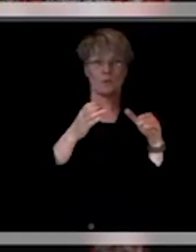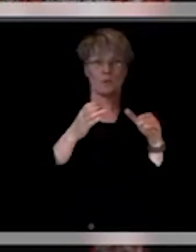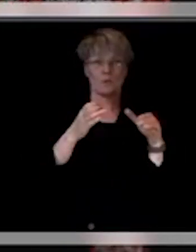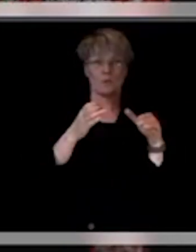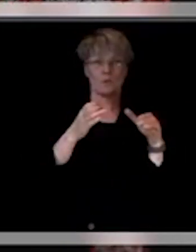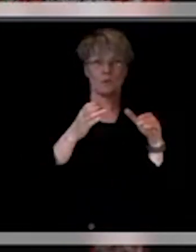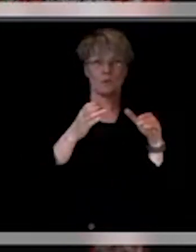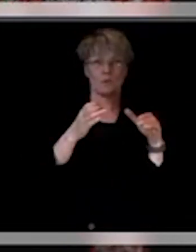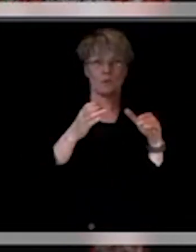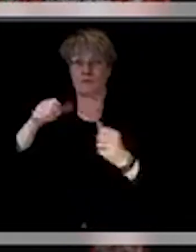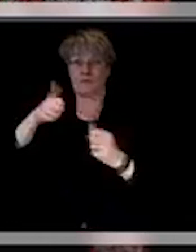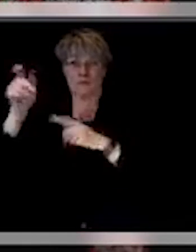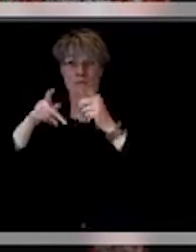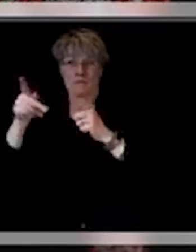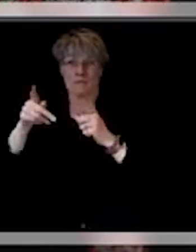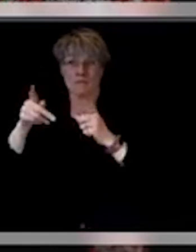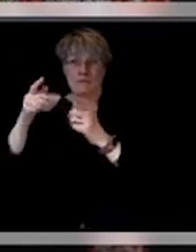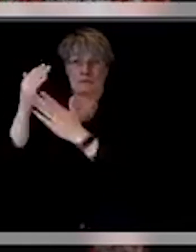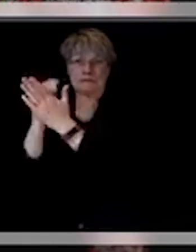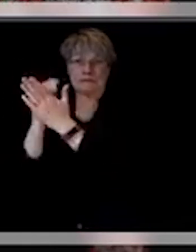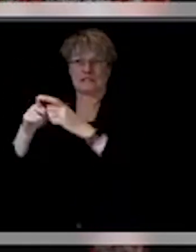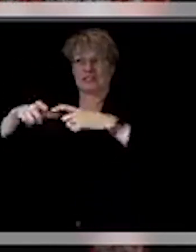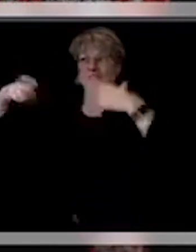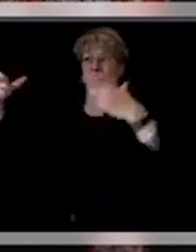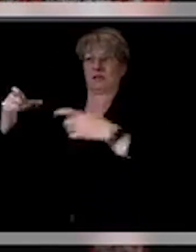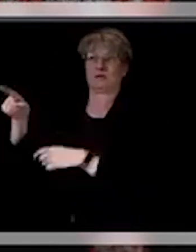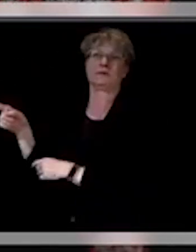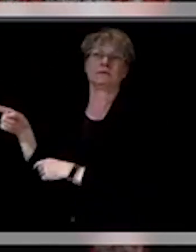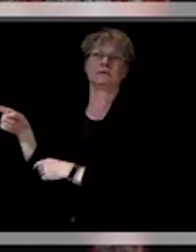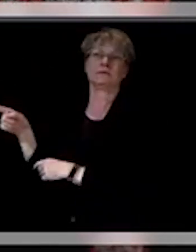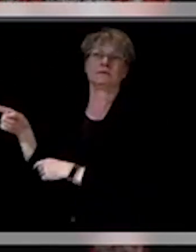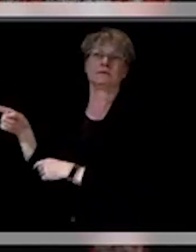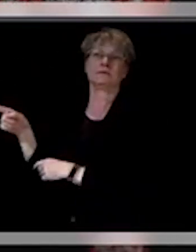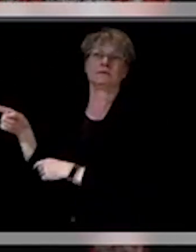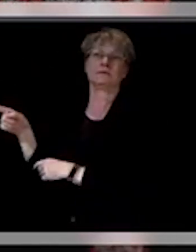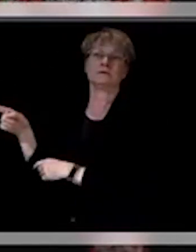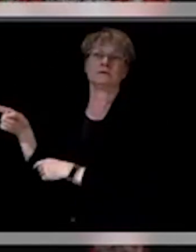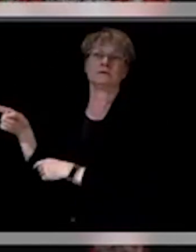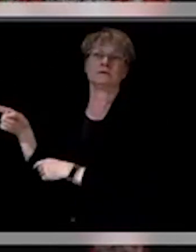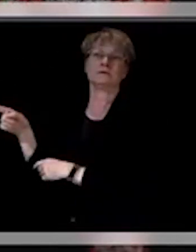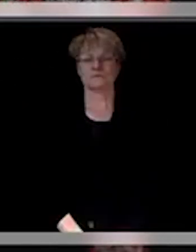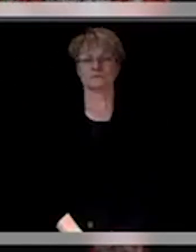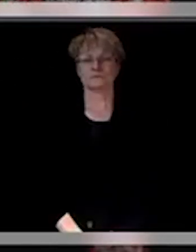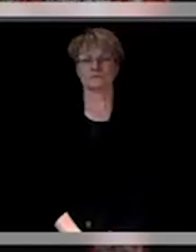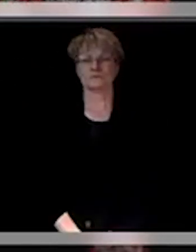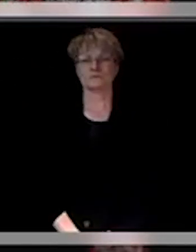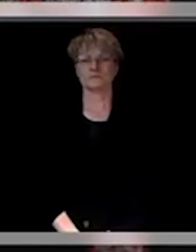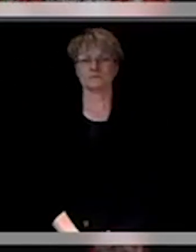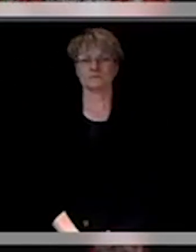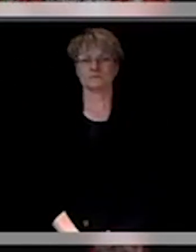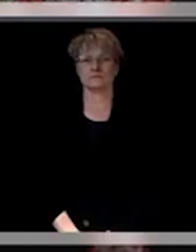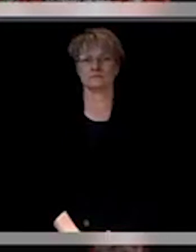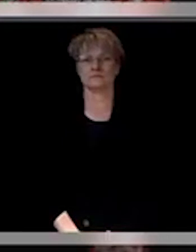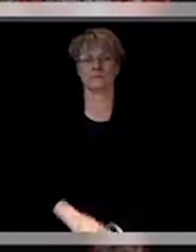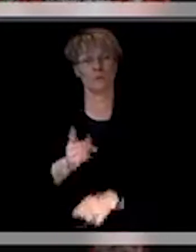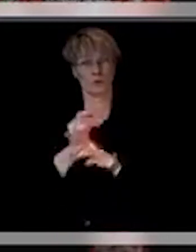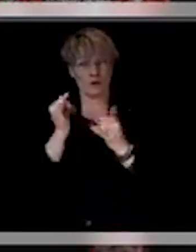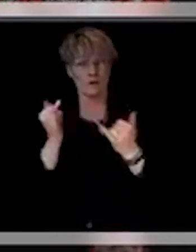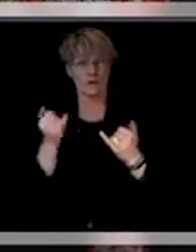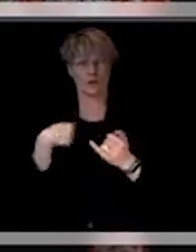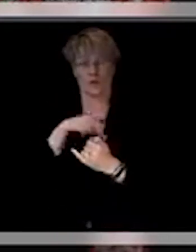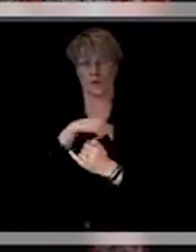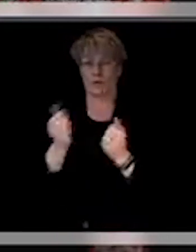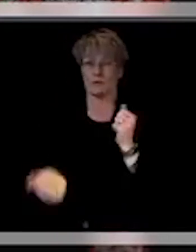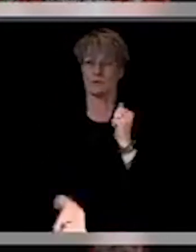list. So, right now the measure that is most concerning, yet, thankfully moving in the